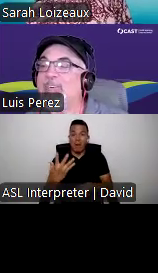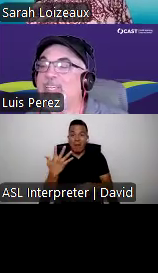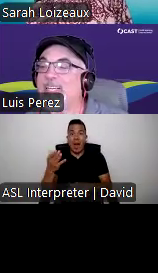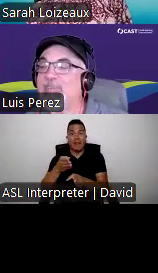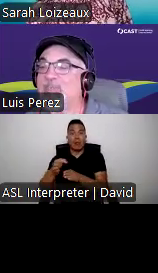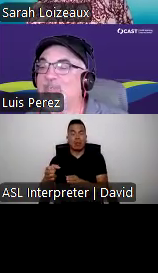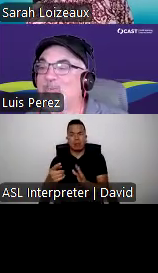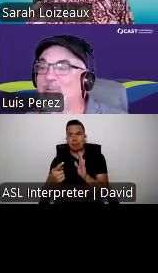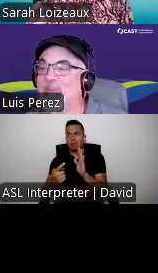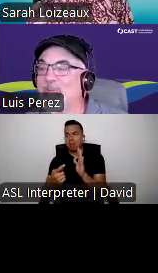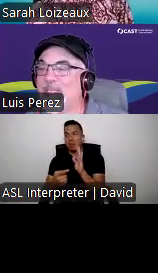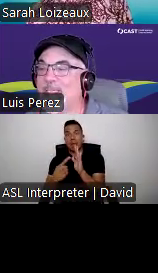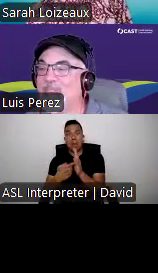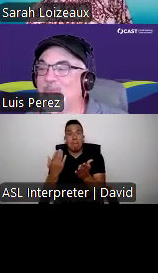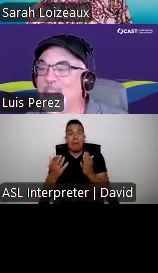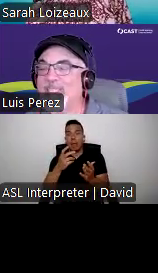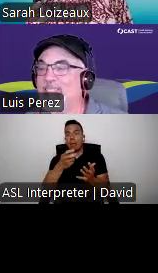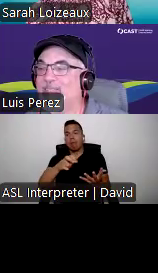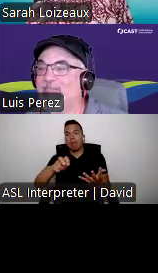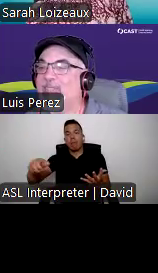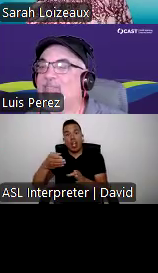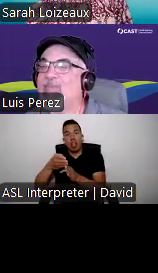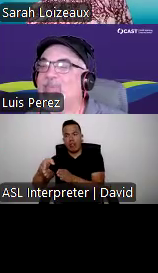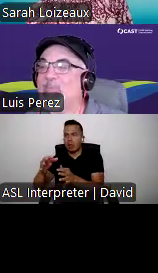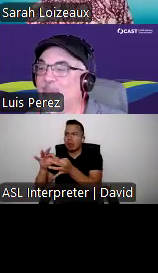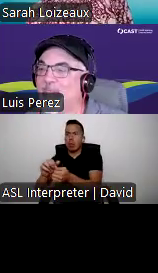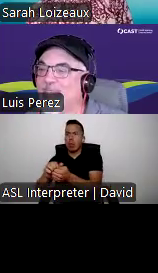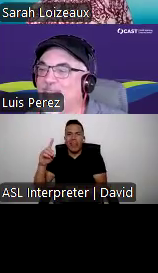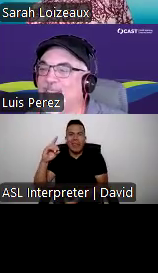right? That have to do probably related to data centers and so on, building the data